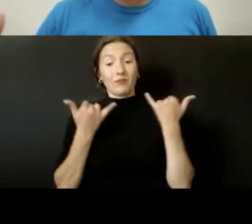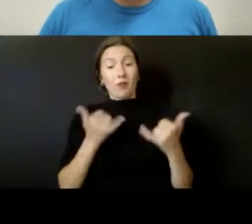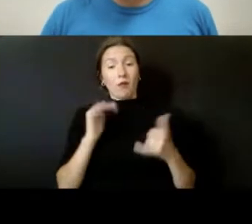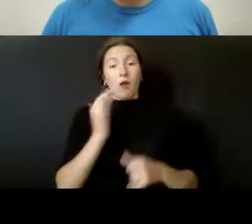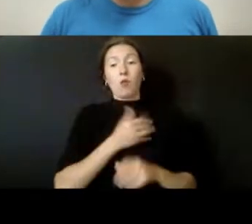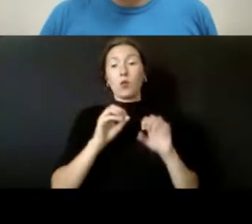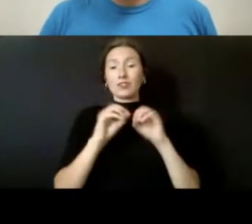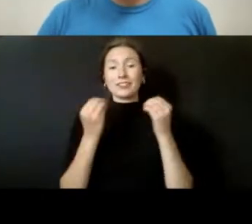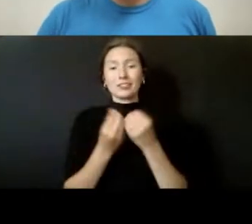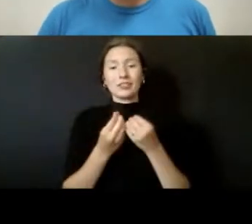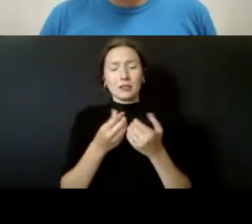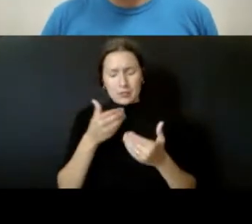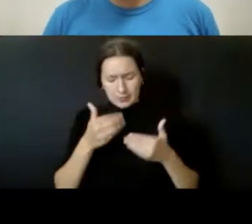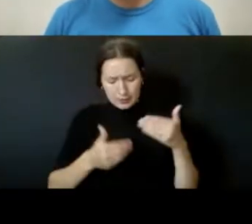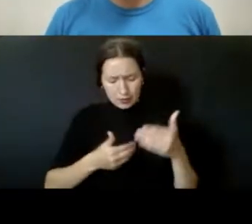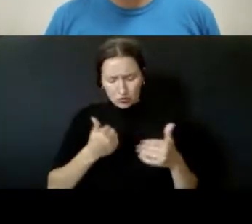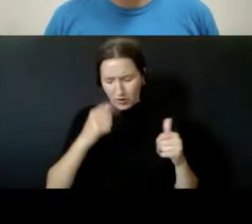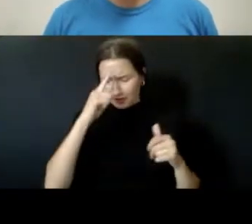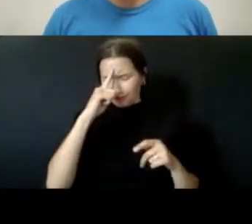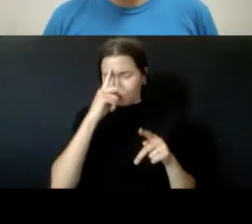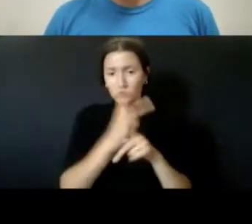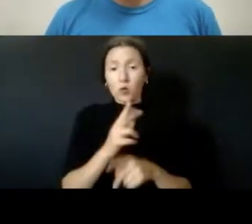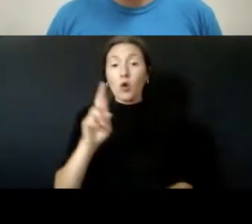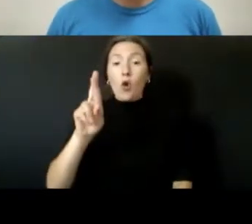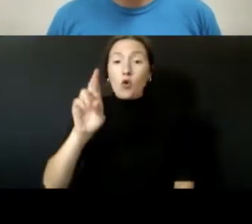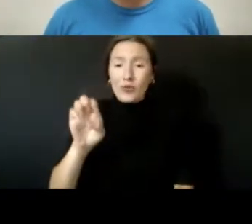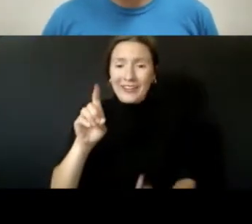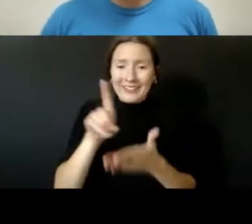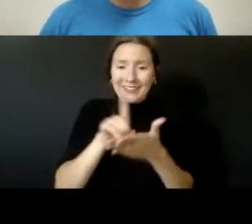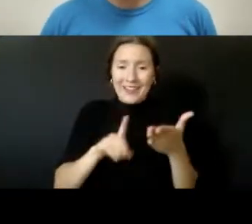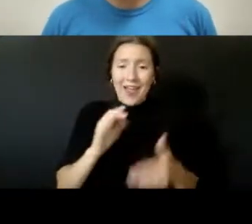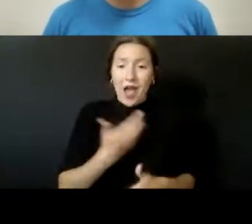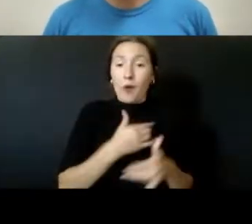through it so if you want to follow along you know subscribe and we'll figure that out if you have